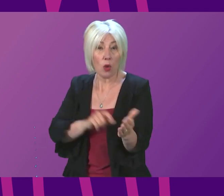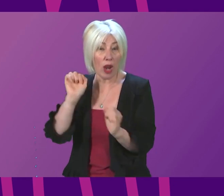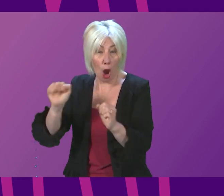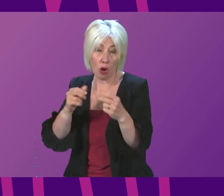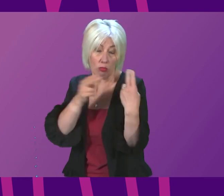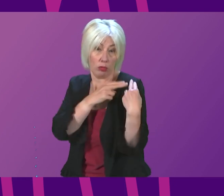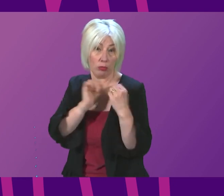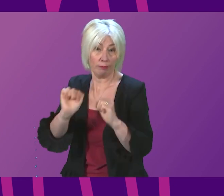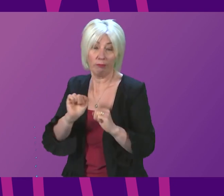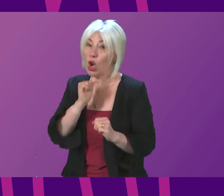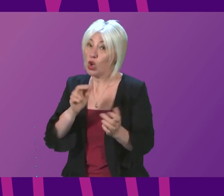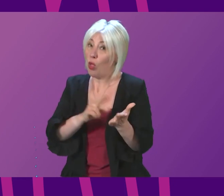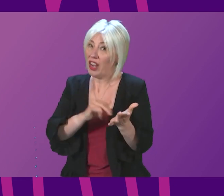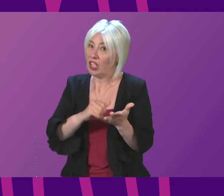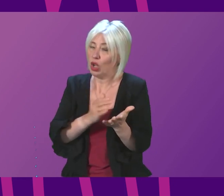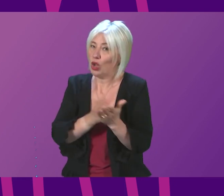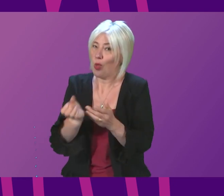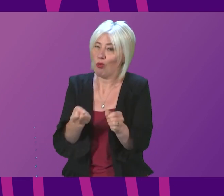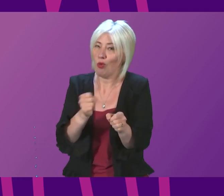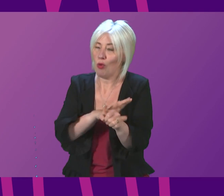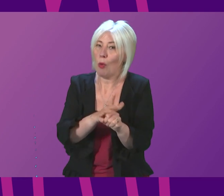Instead of the Nicola Sturgeon whom we saw during the pandemic, we see a return to the